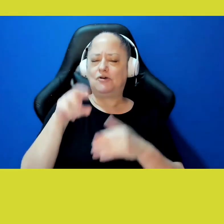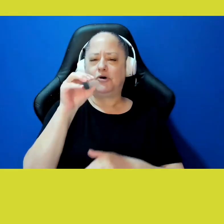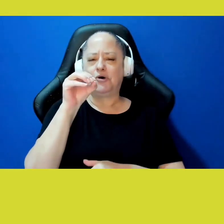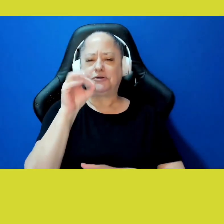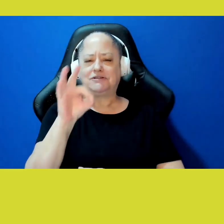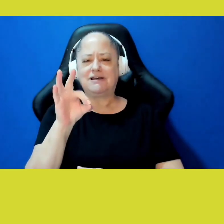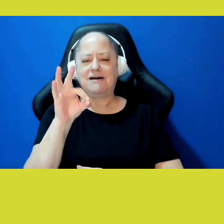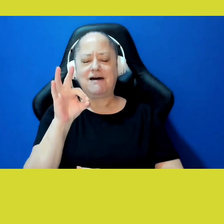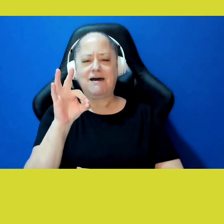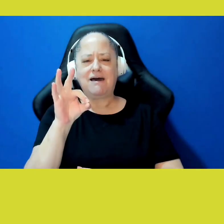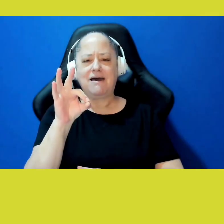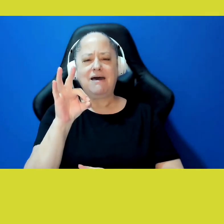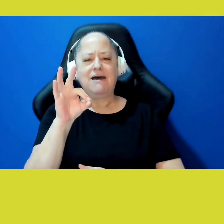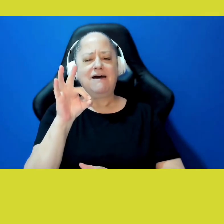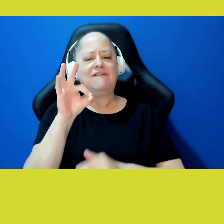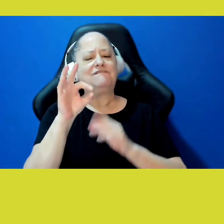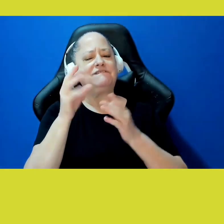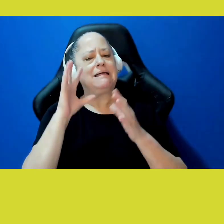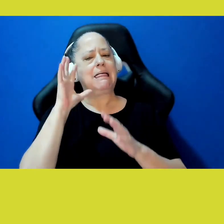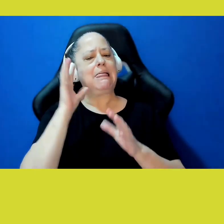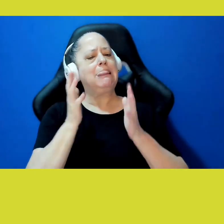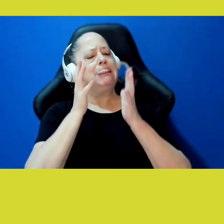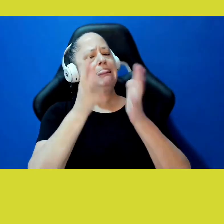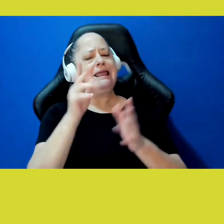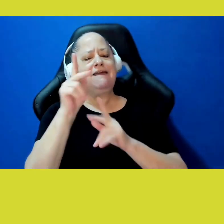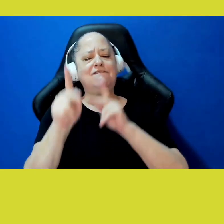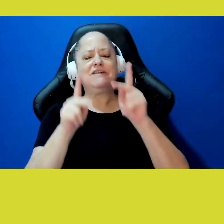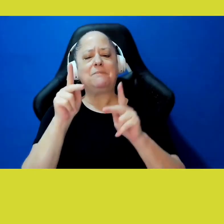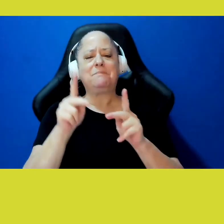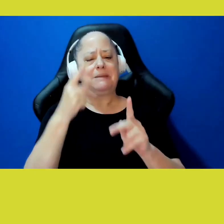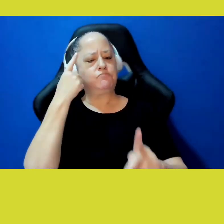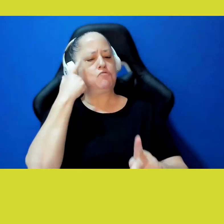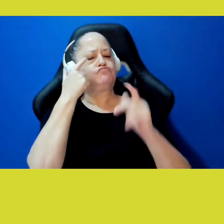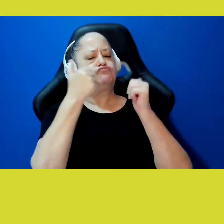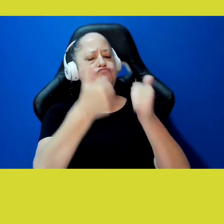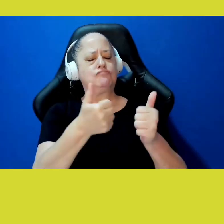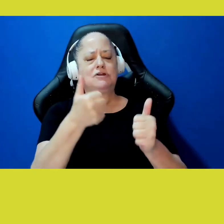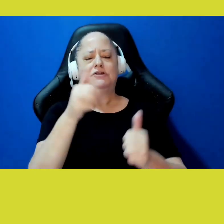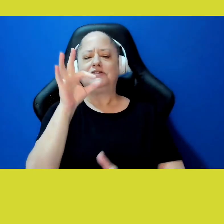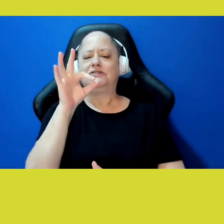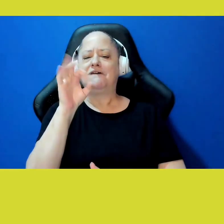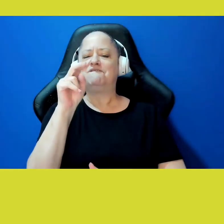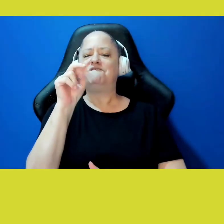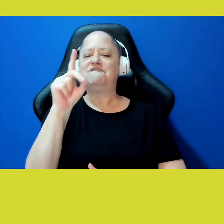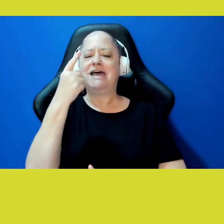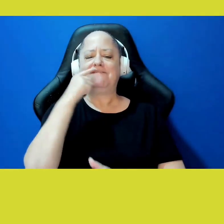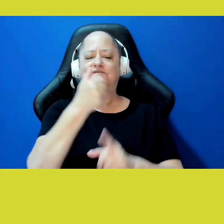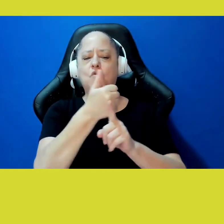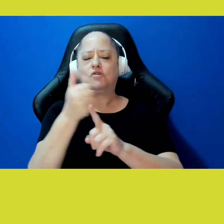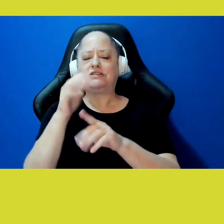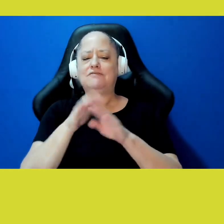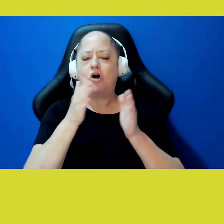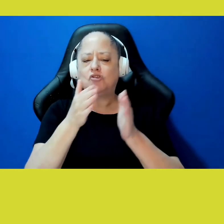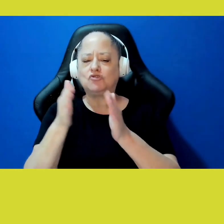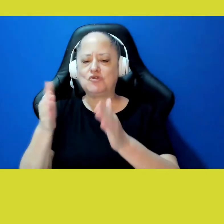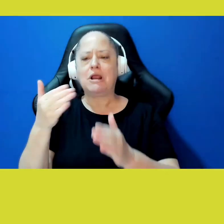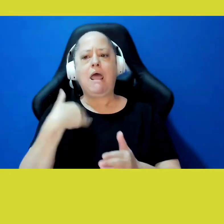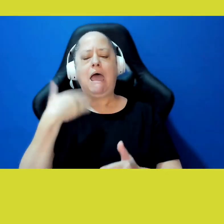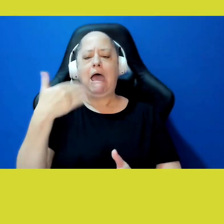of leaving people to fend for themselves on the street has not only these financial costs, But I would say